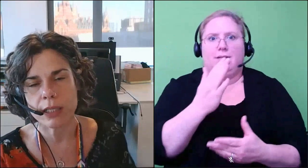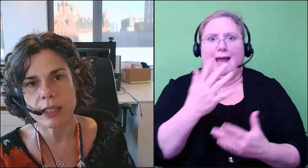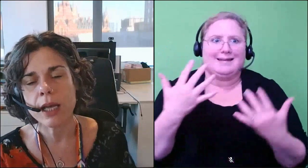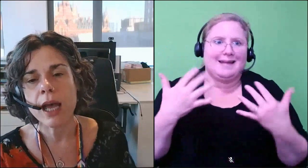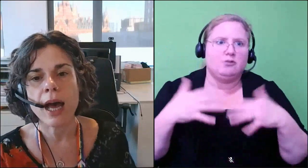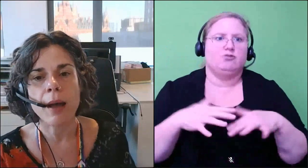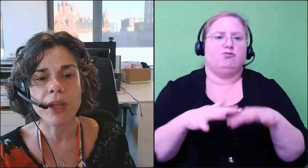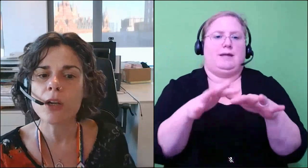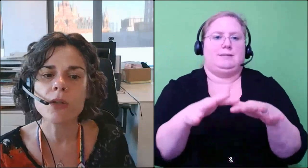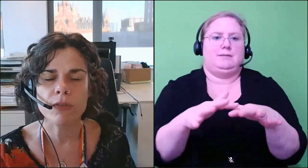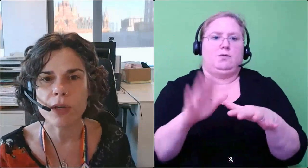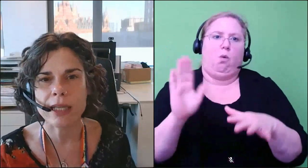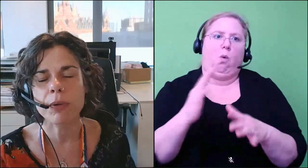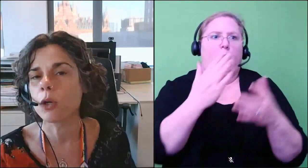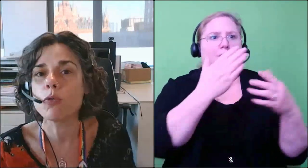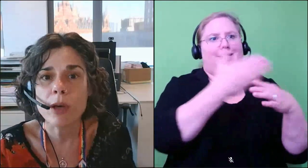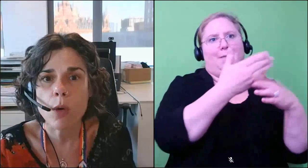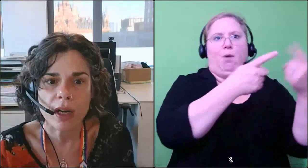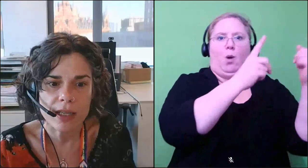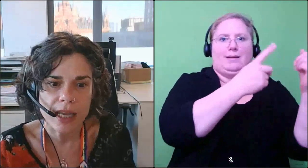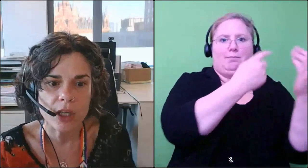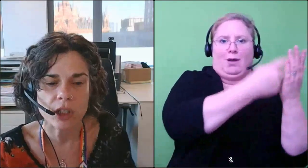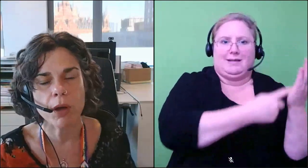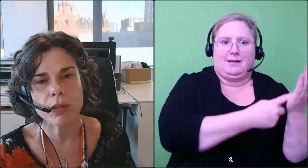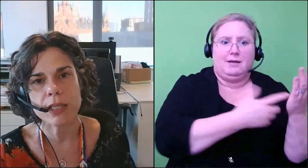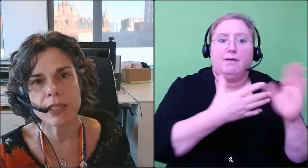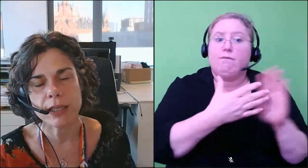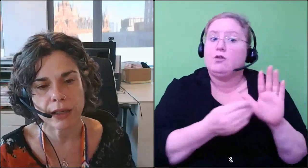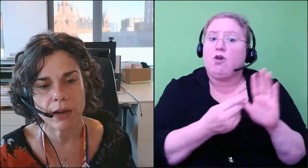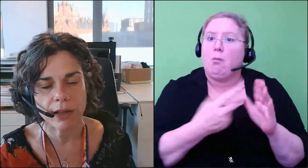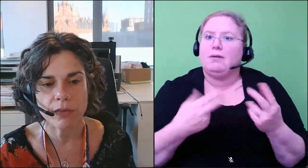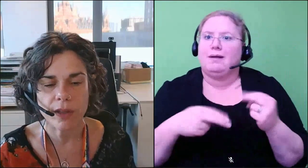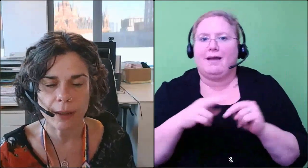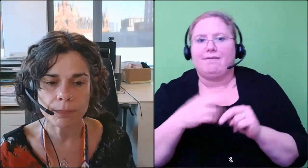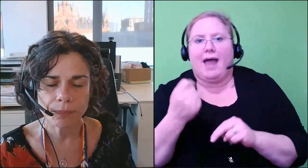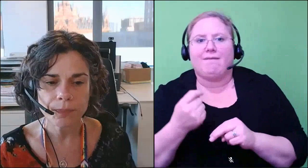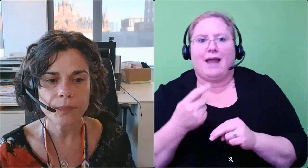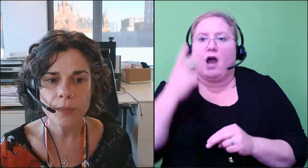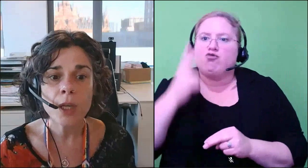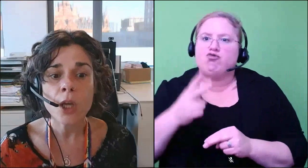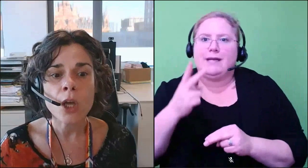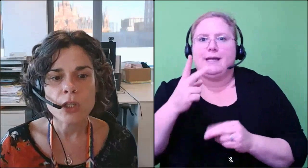Including, for example, in a reorganization policy and that kind of thing.